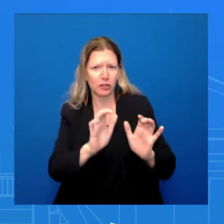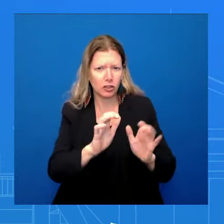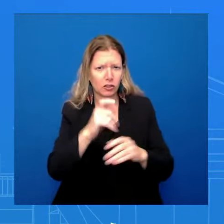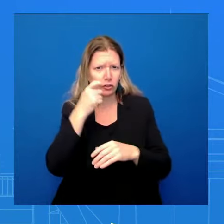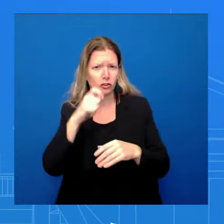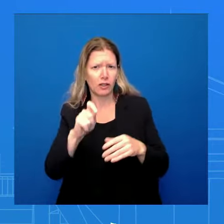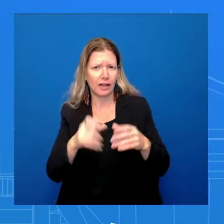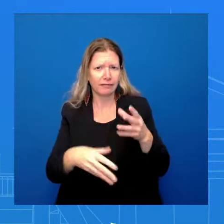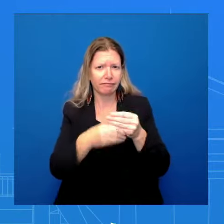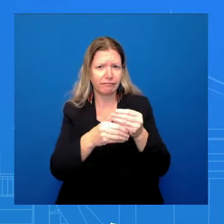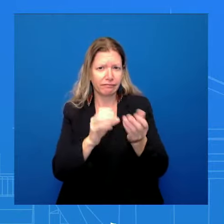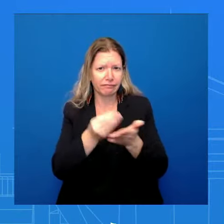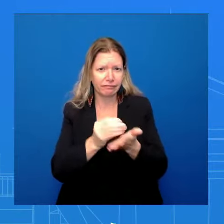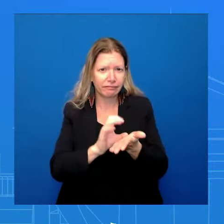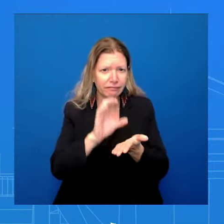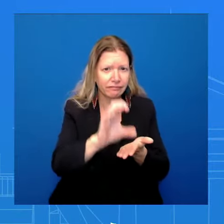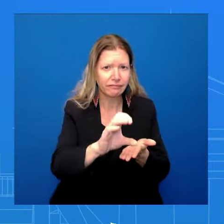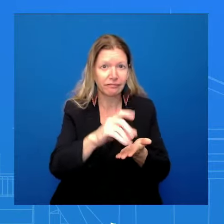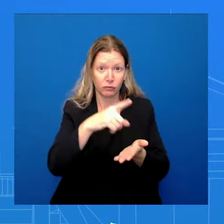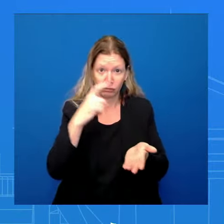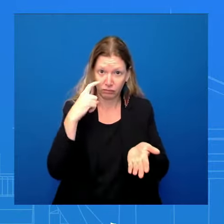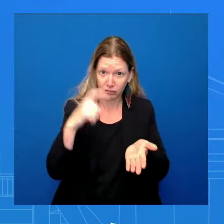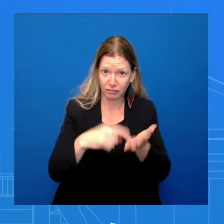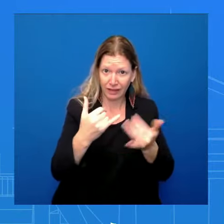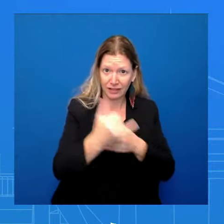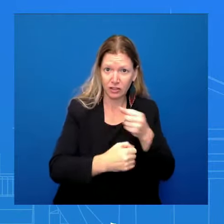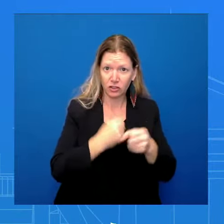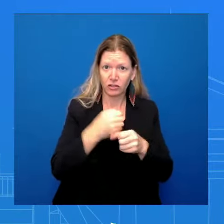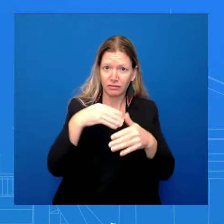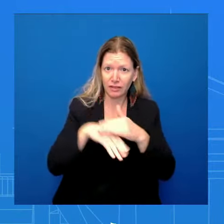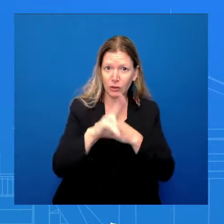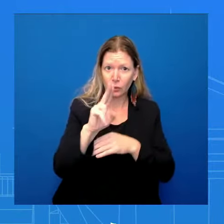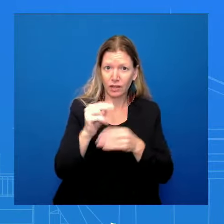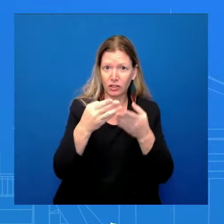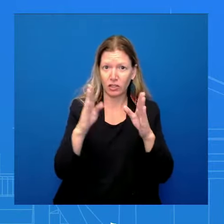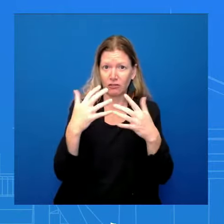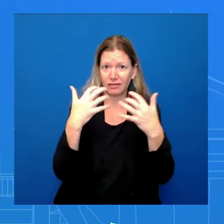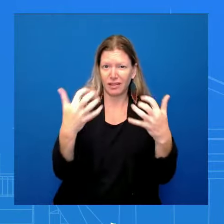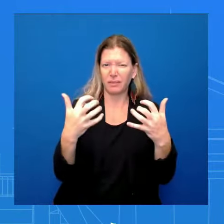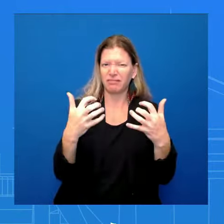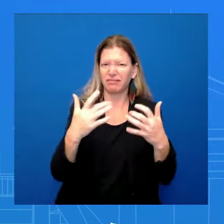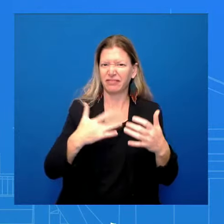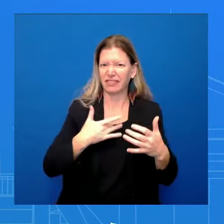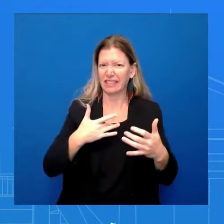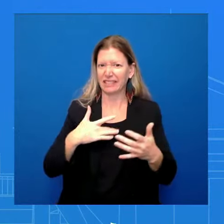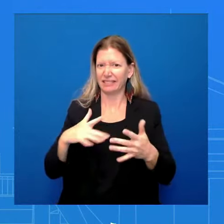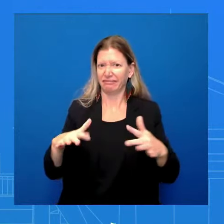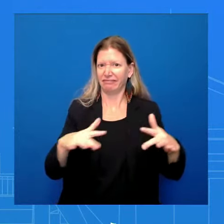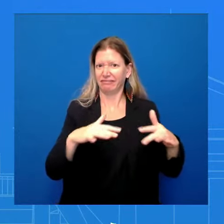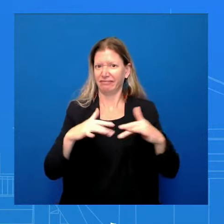Last year, Democrats controlled both the House and Senate at this time. Now Republicans control the House.